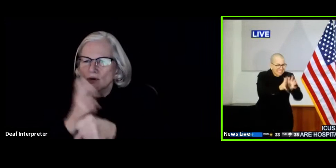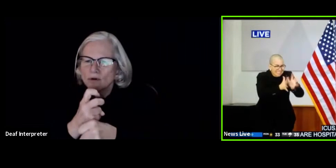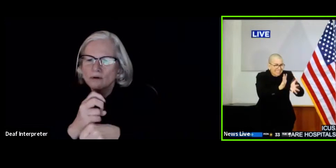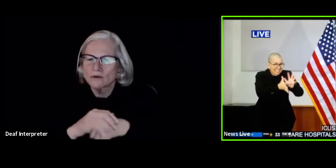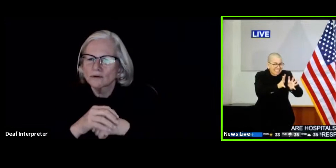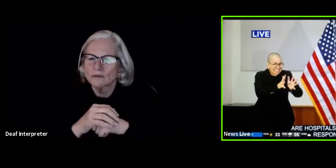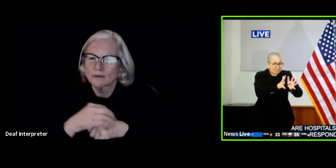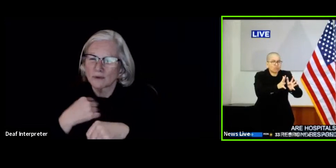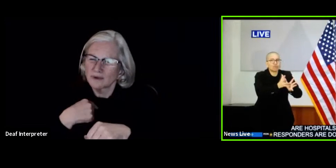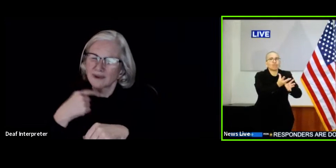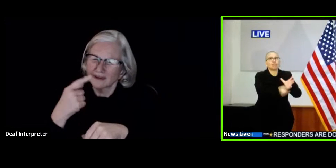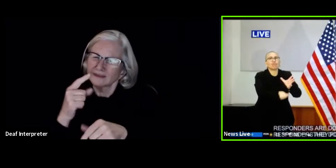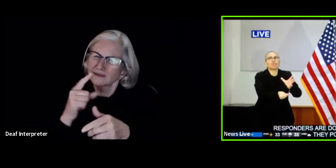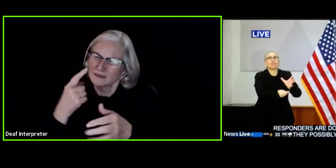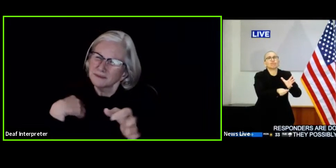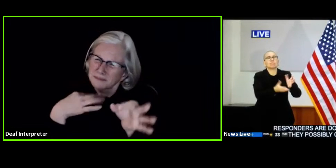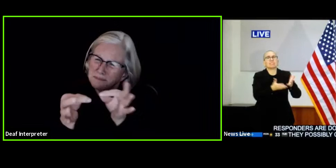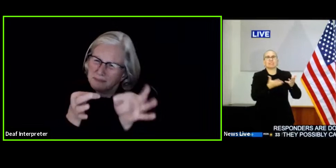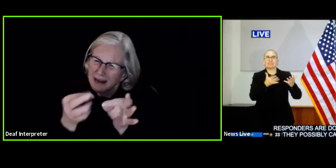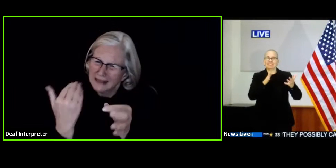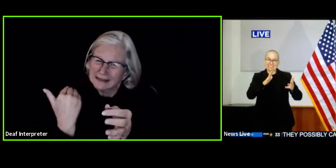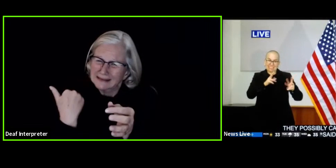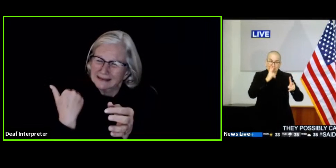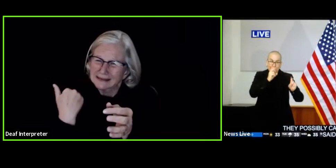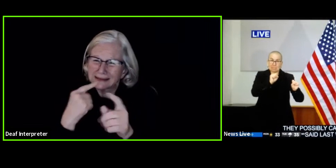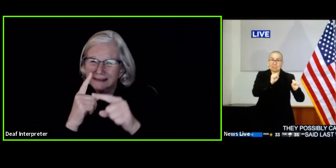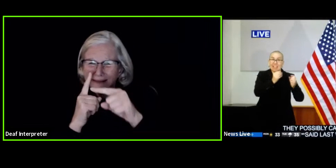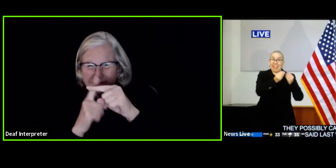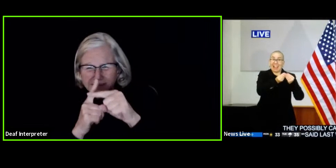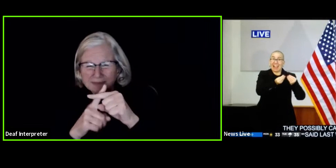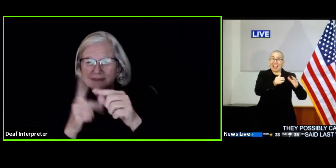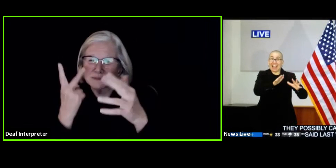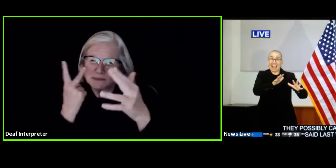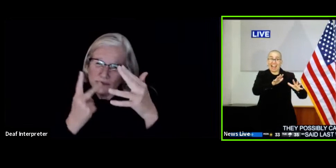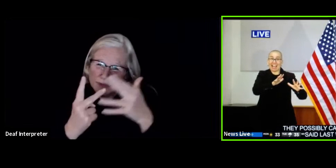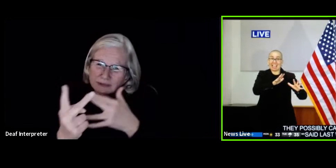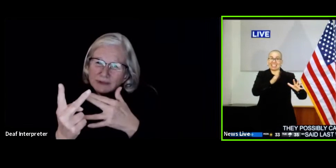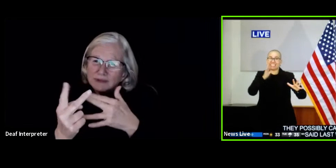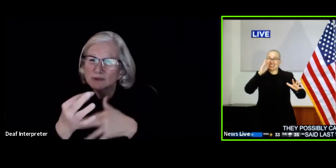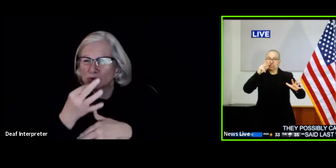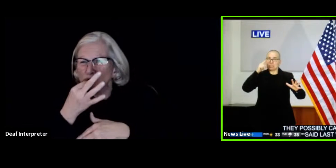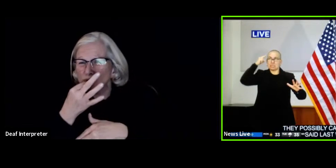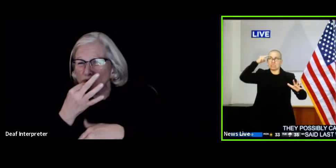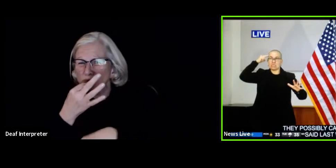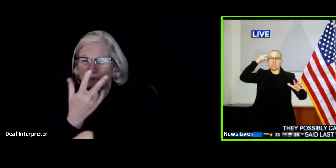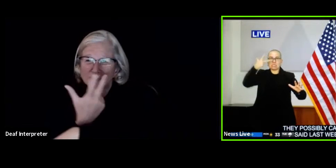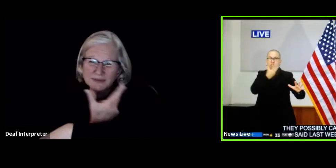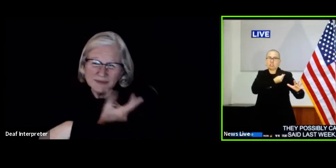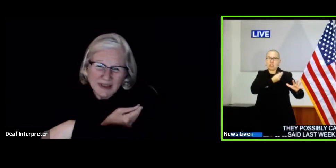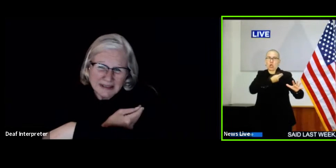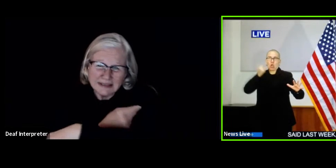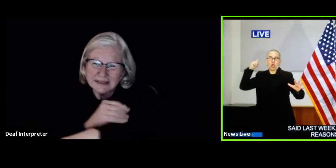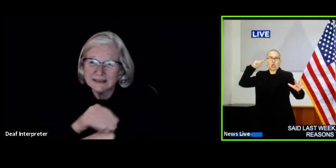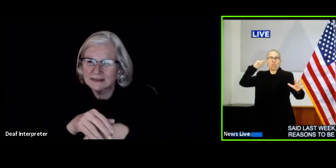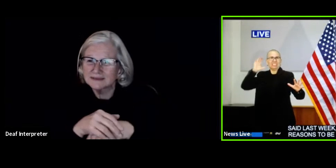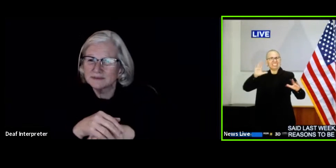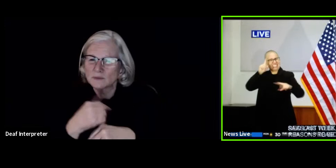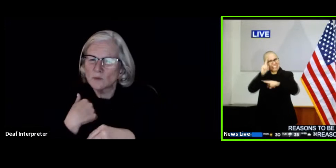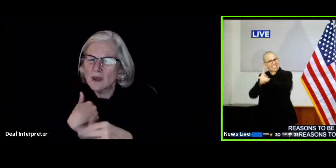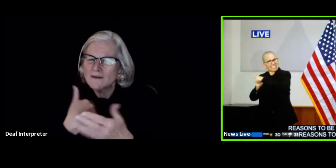TO BE OPTIMISTIC OVER THE HORIZON WITH A VACCINE. THAT WE HAVE NEW THEIR PIEWTIBLES THAT WE'RE ABLE TO